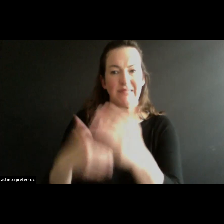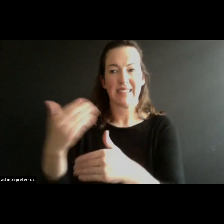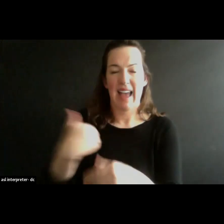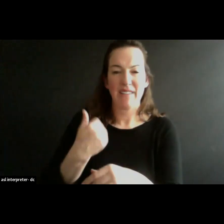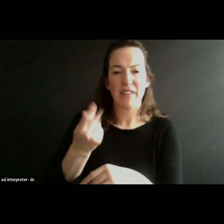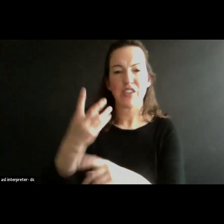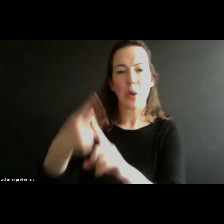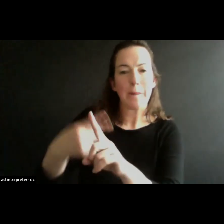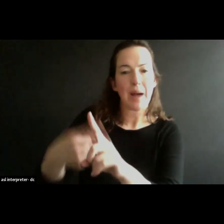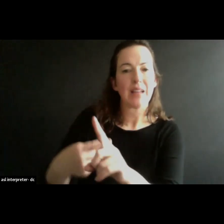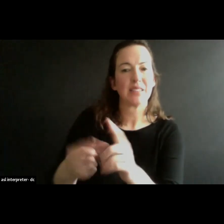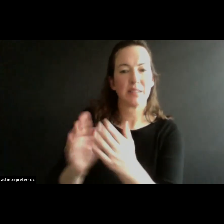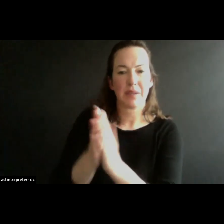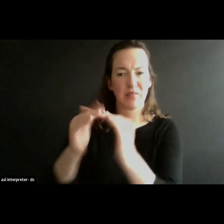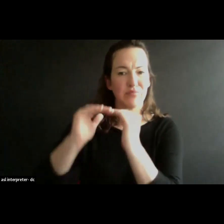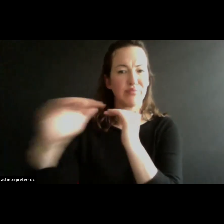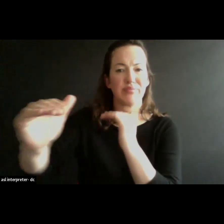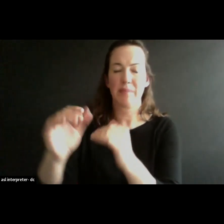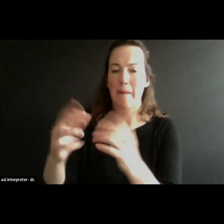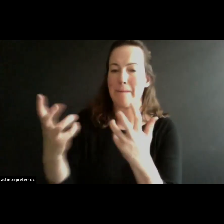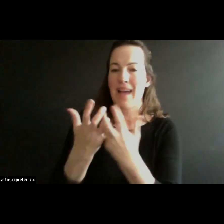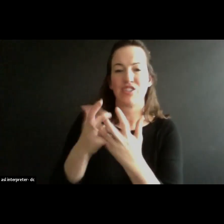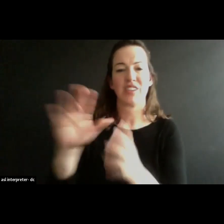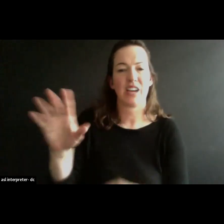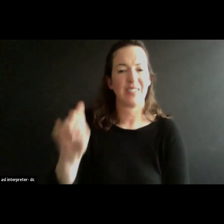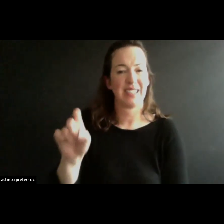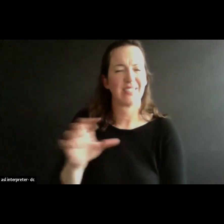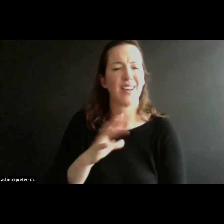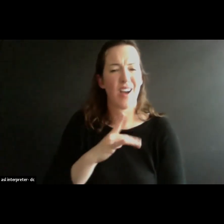it continues to be exactly what they need, which is awesome. So, I know that's not an